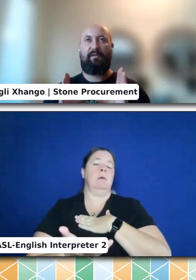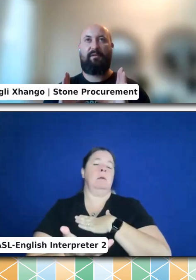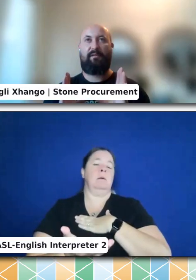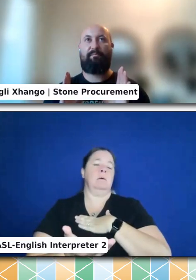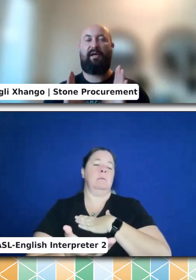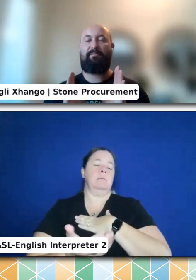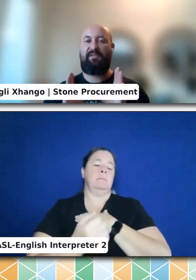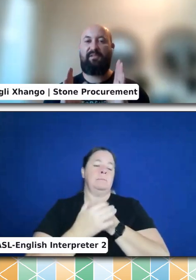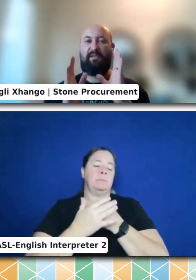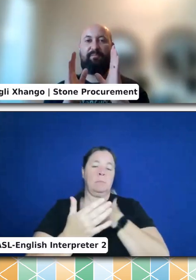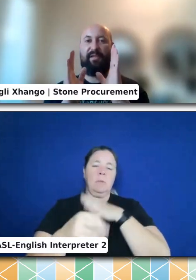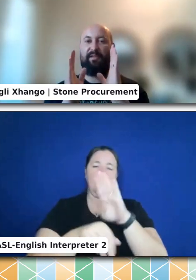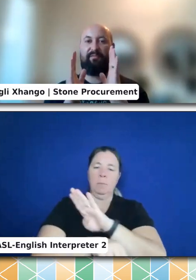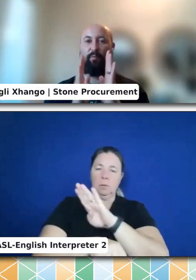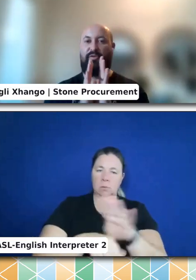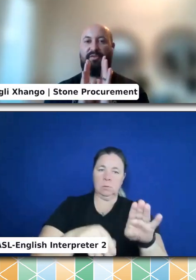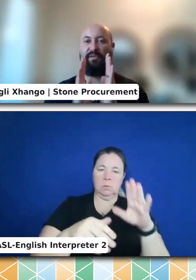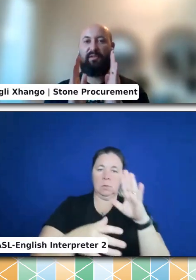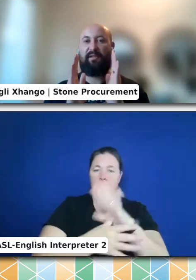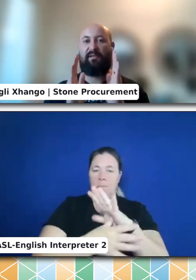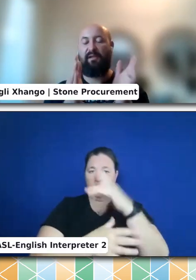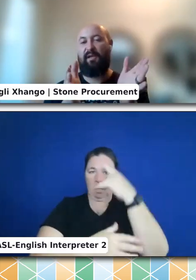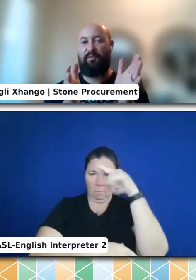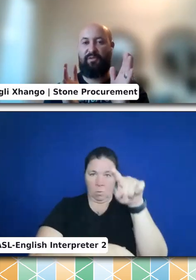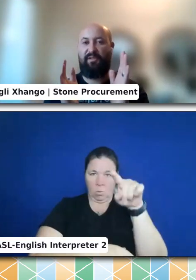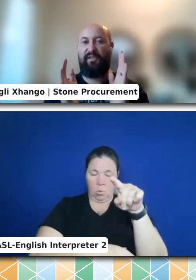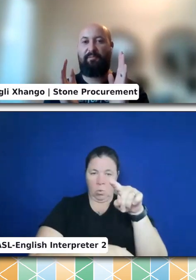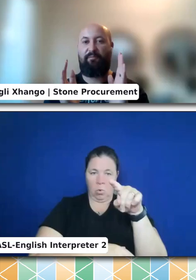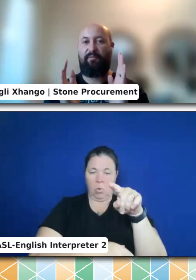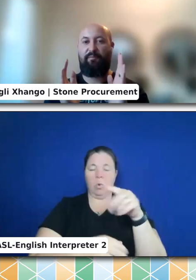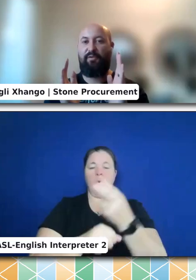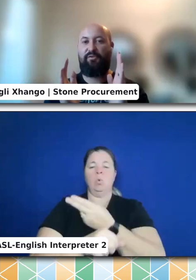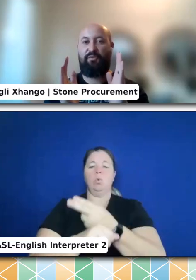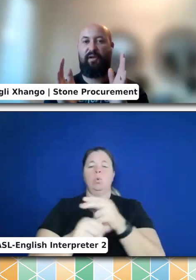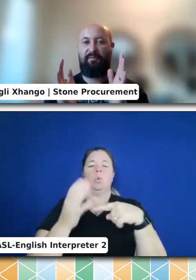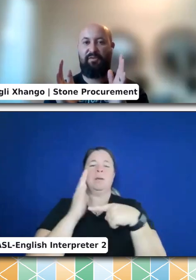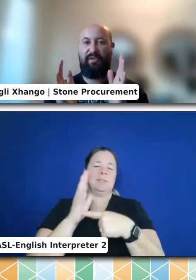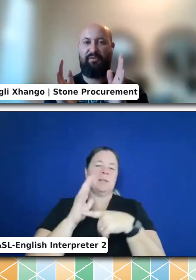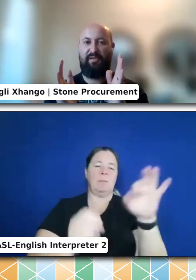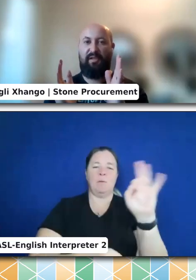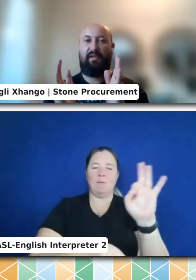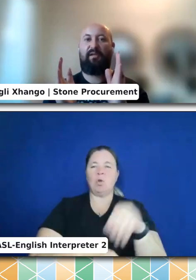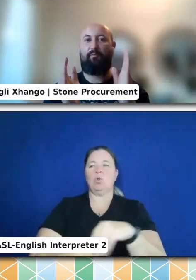My business is mainly for just, like, I use the example of a furniture and office chairs.